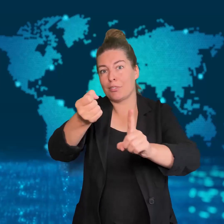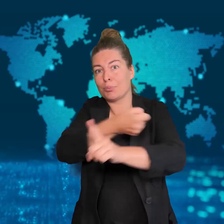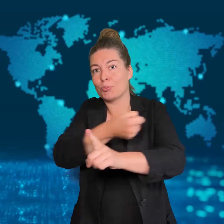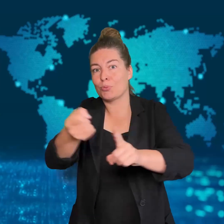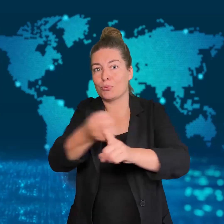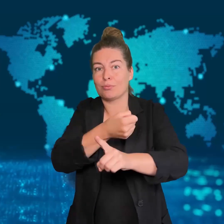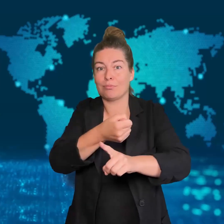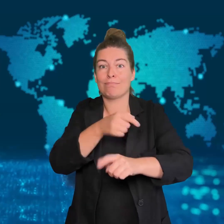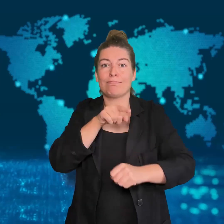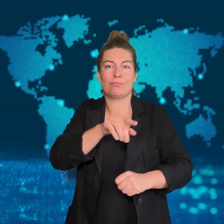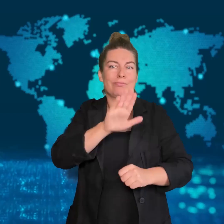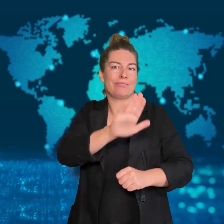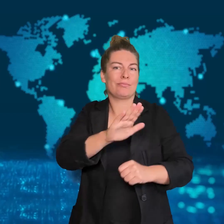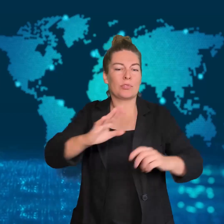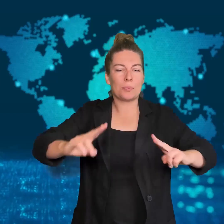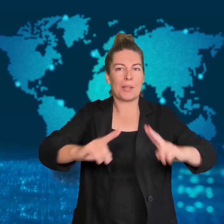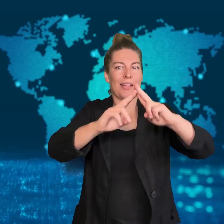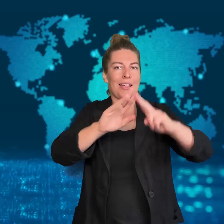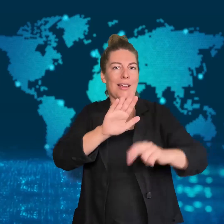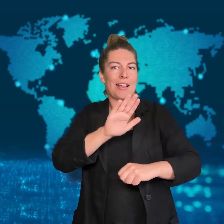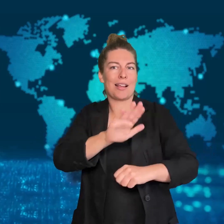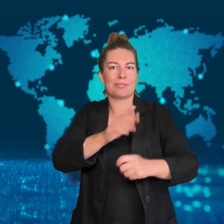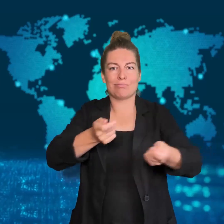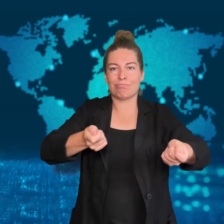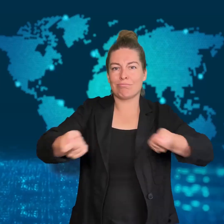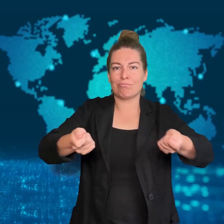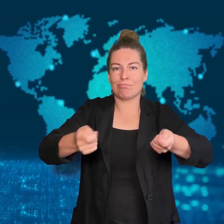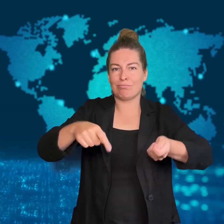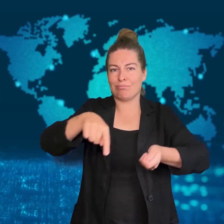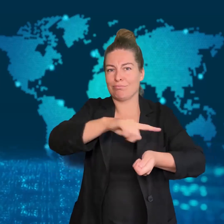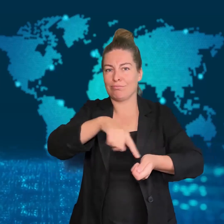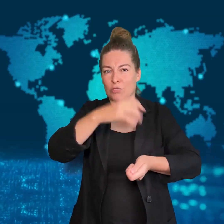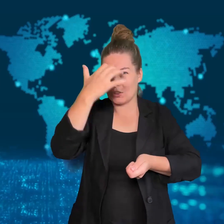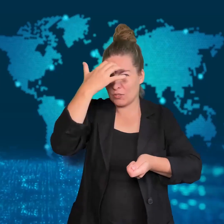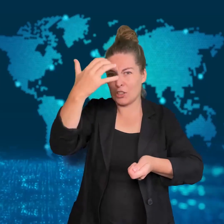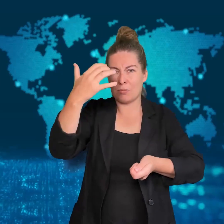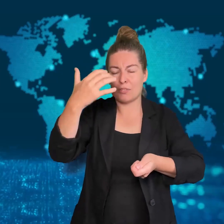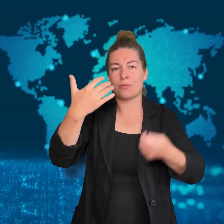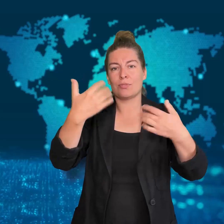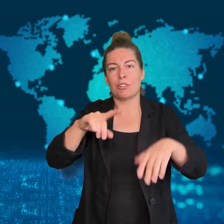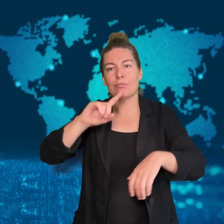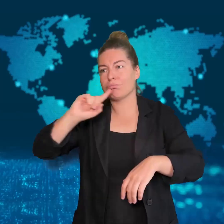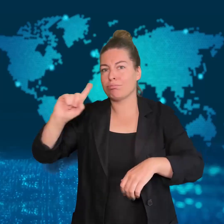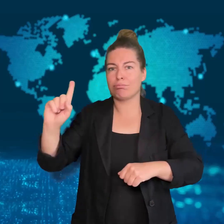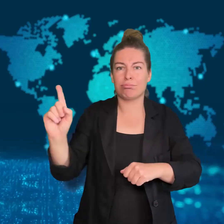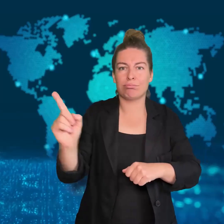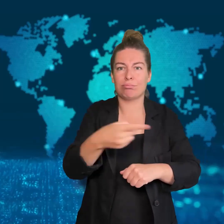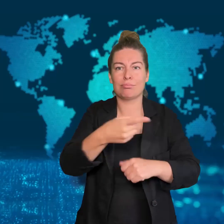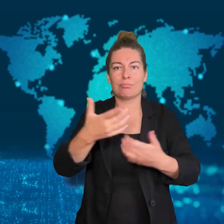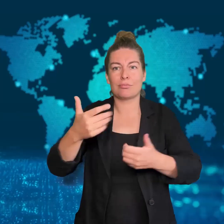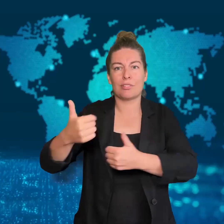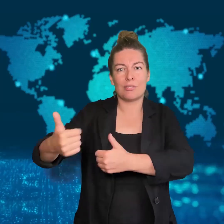Paris authorities deployed 3,000 police troops to be positioned along